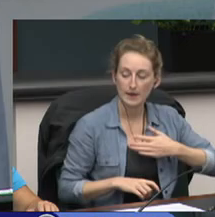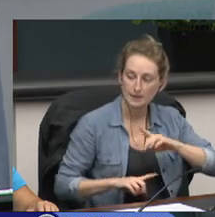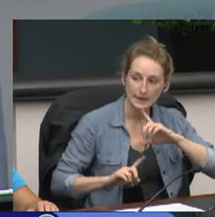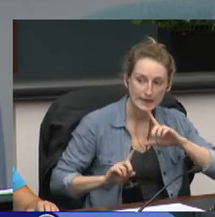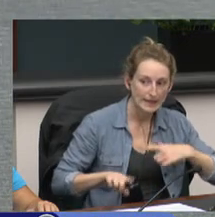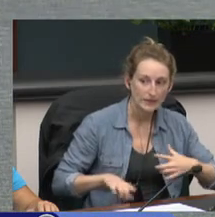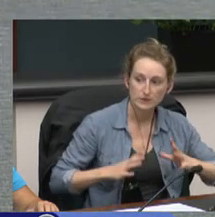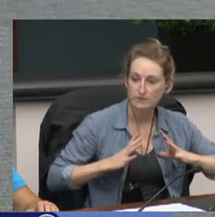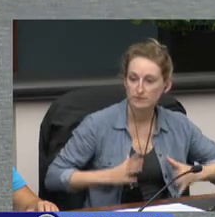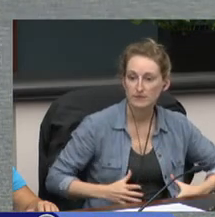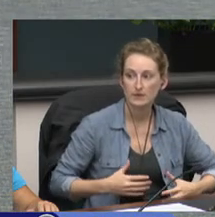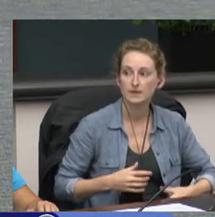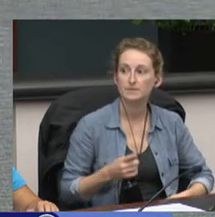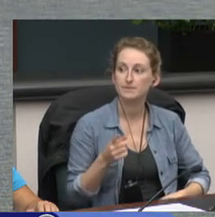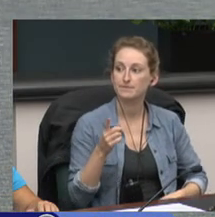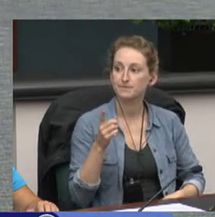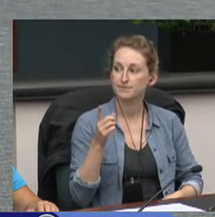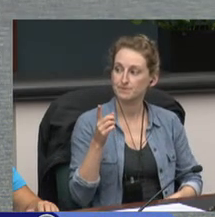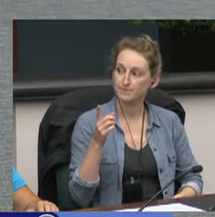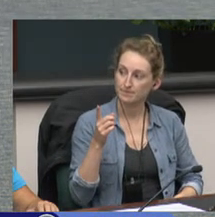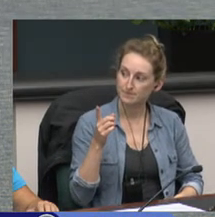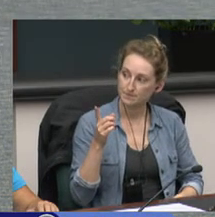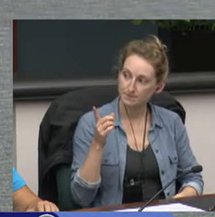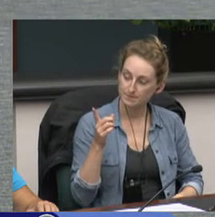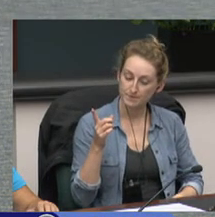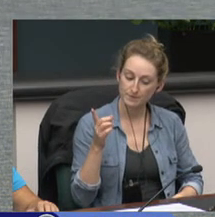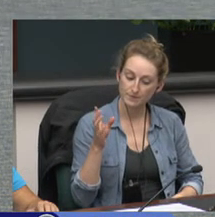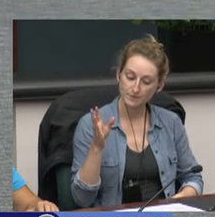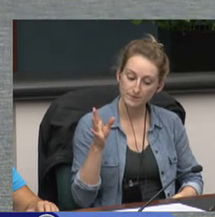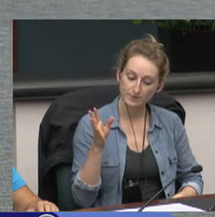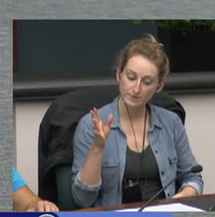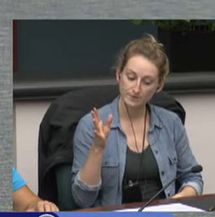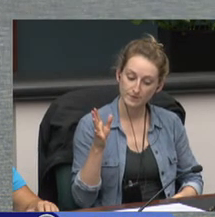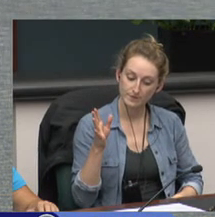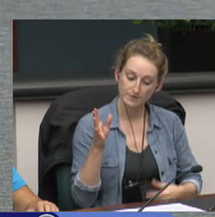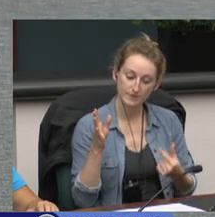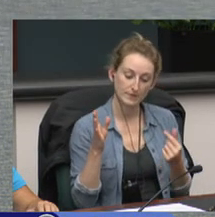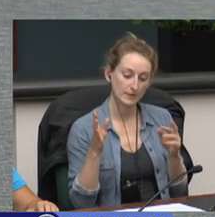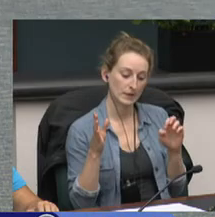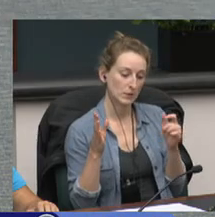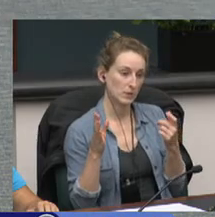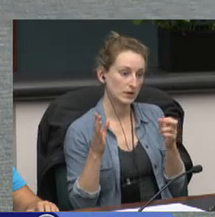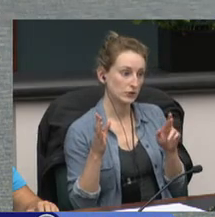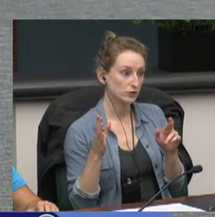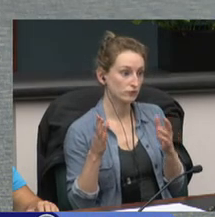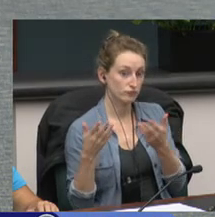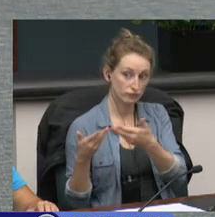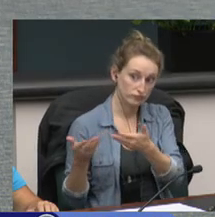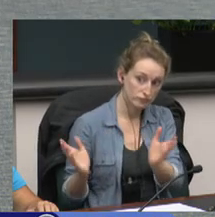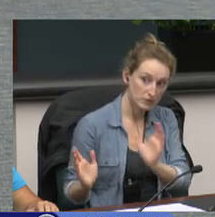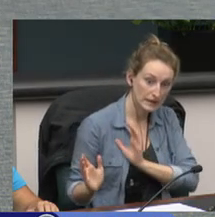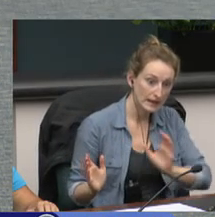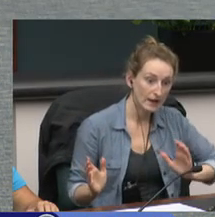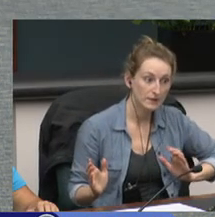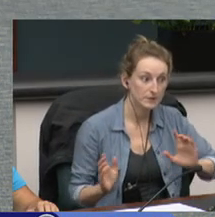around even with questions from Council on chapter four council member mr.